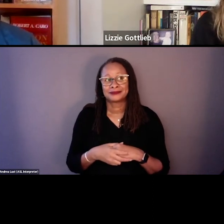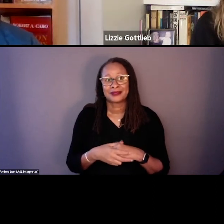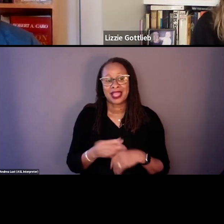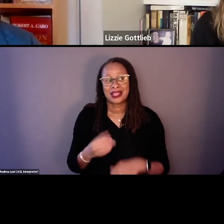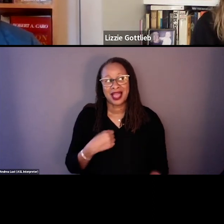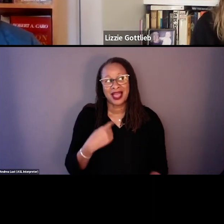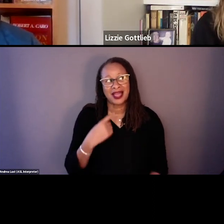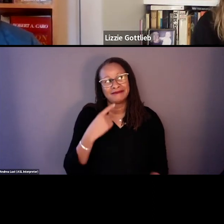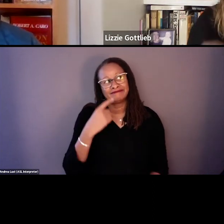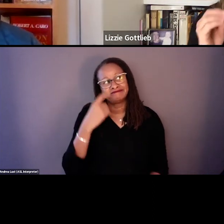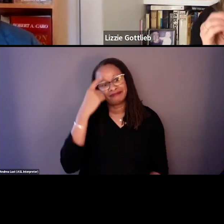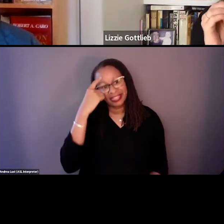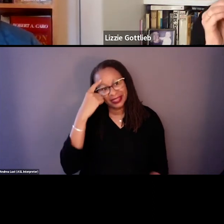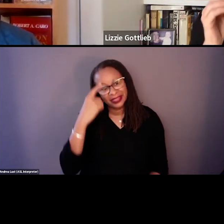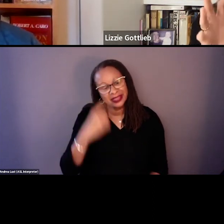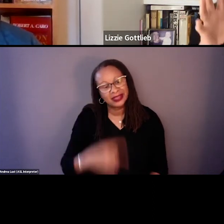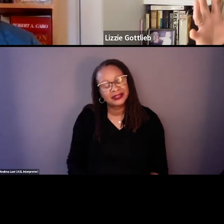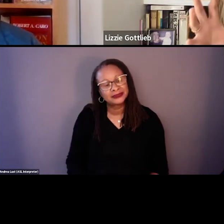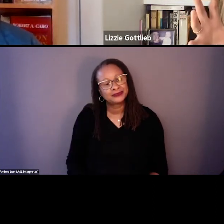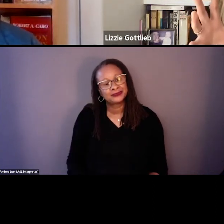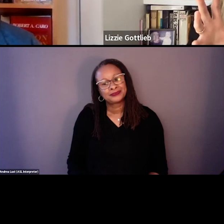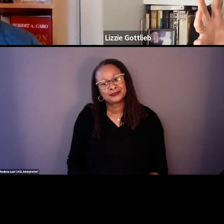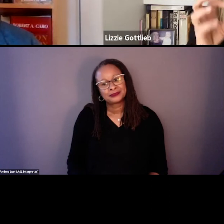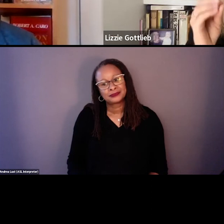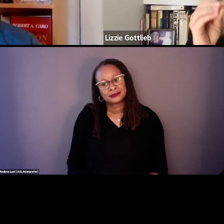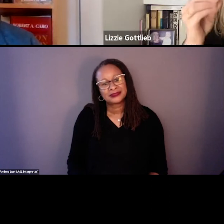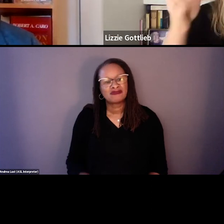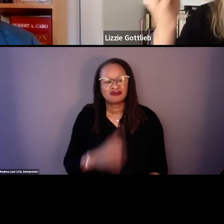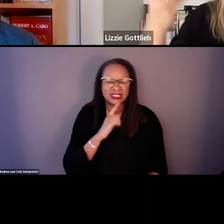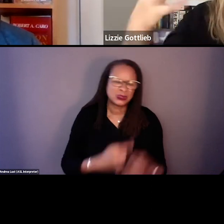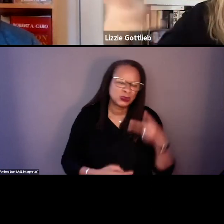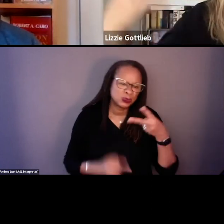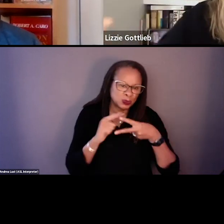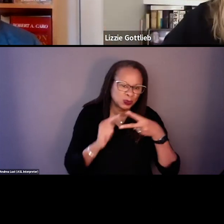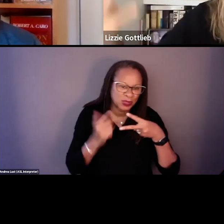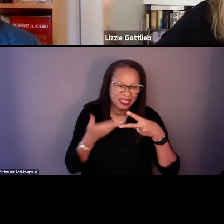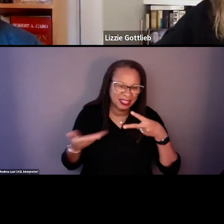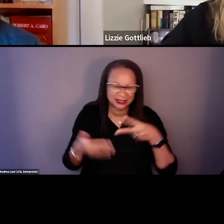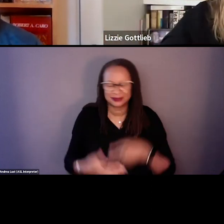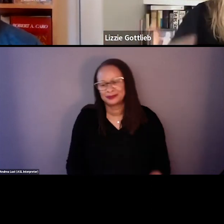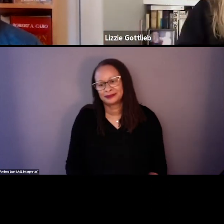specific questions about moments of heightened emotion. You know, what was the most terrifying moment of this process?